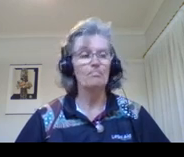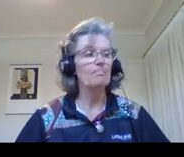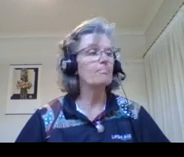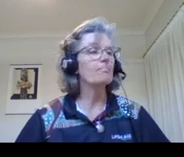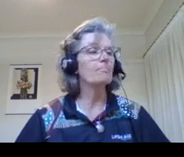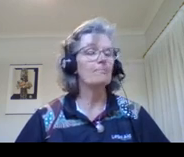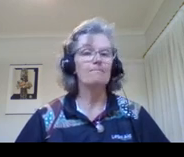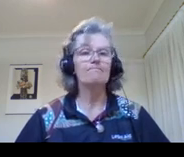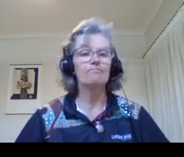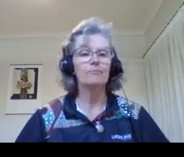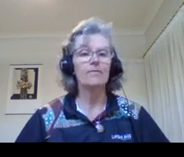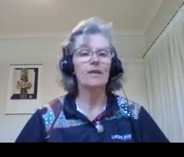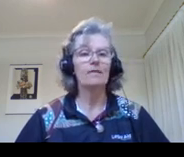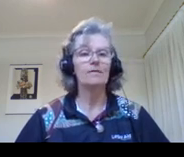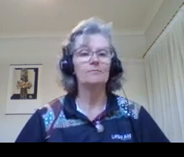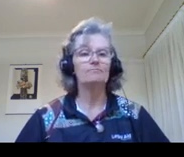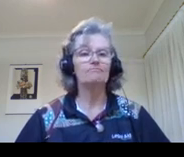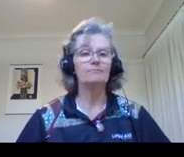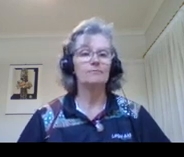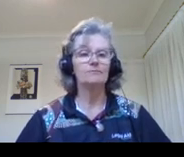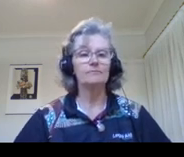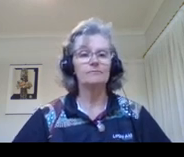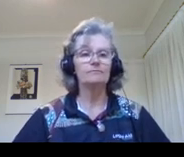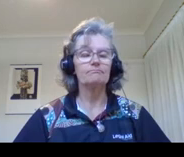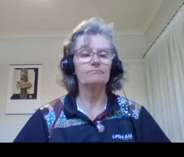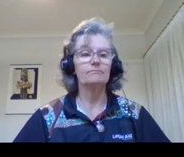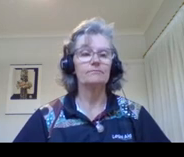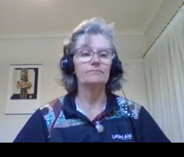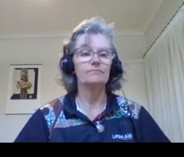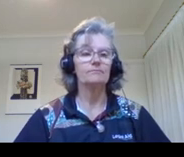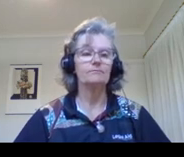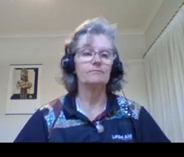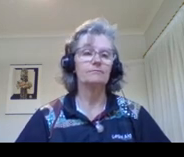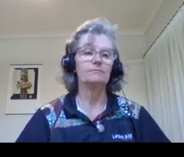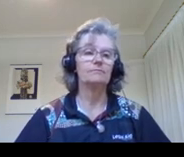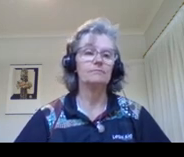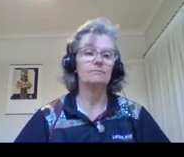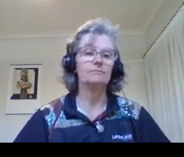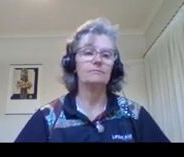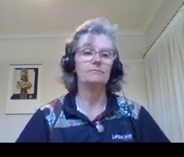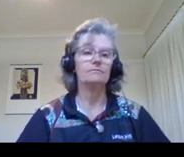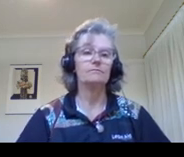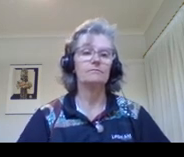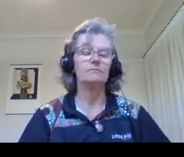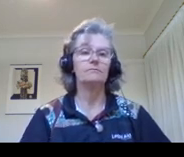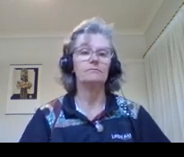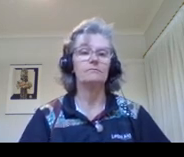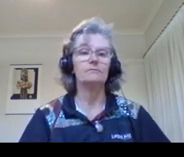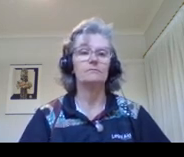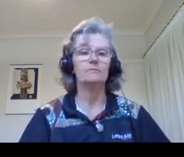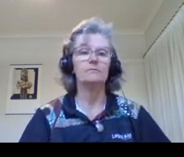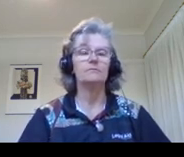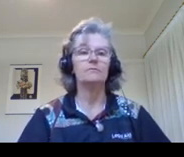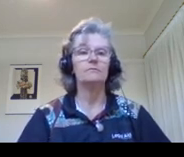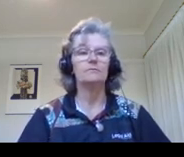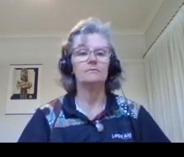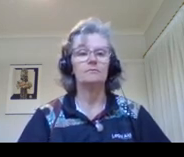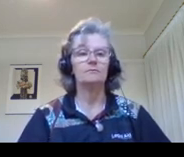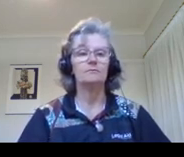times it's not as a practical suggestion I’ll sometimes say something like look I I’m not